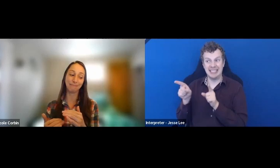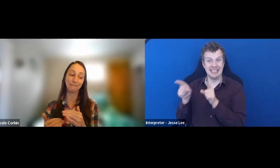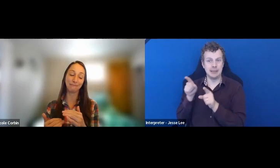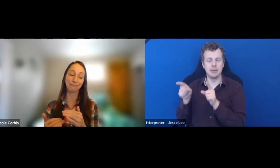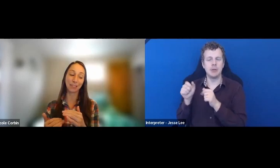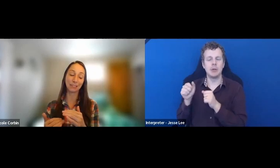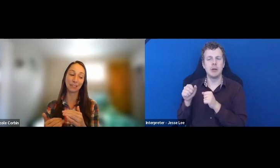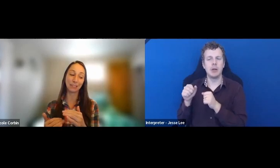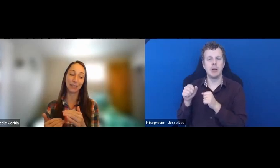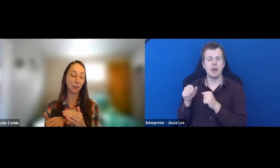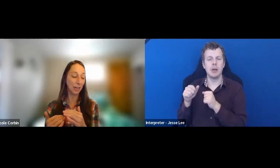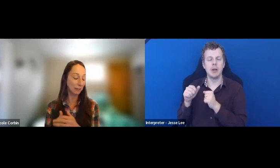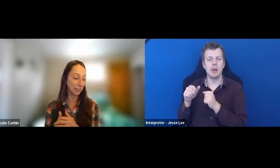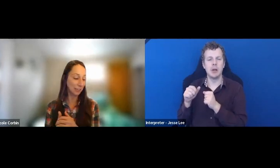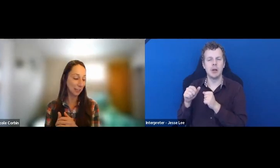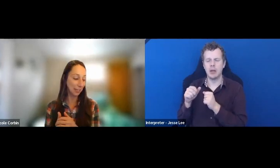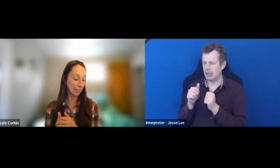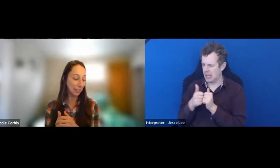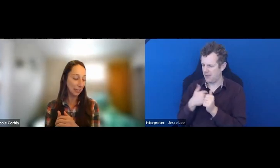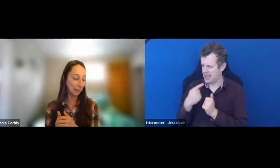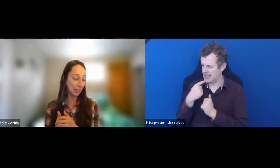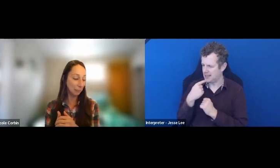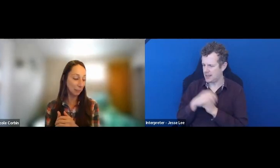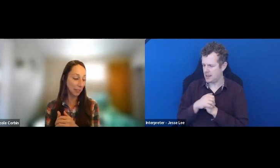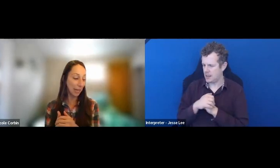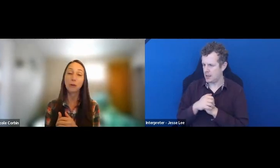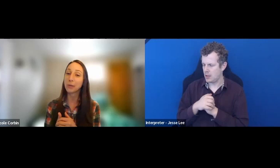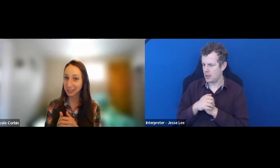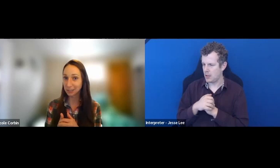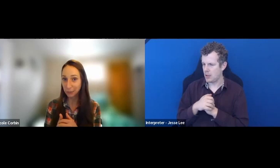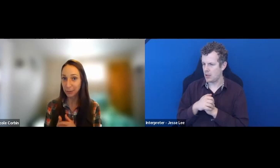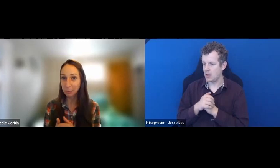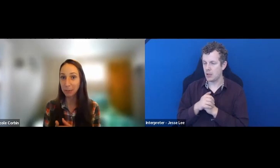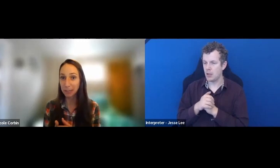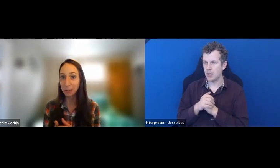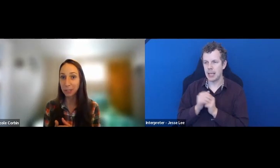I don't like to say they can be at risk for this population.